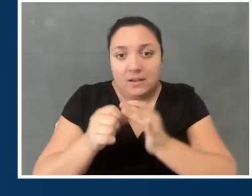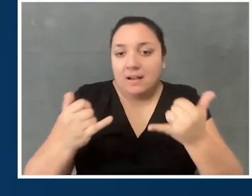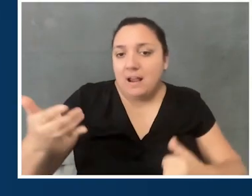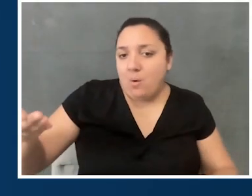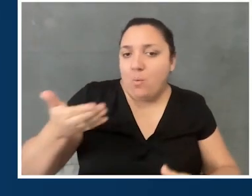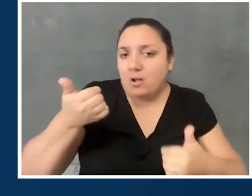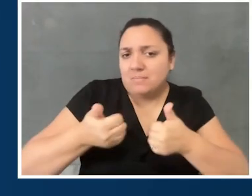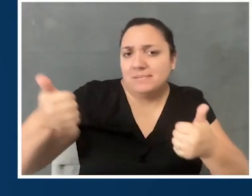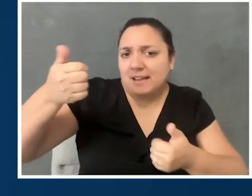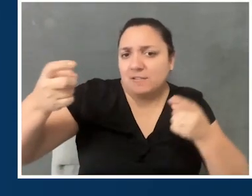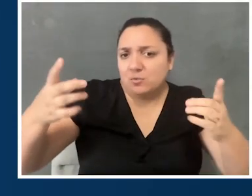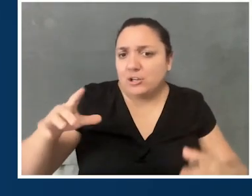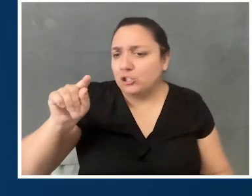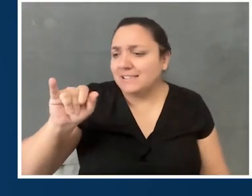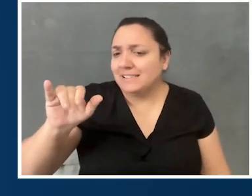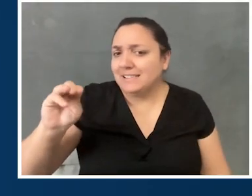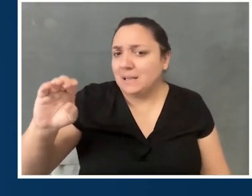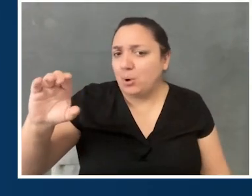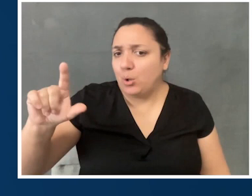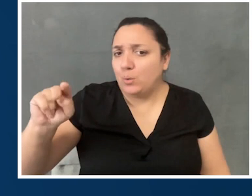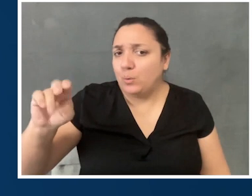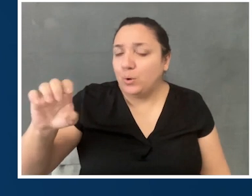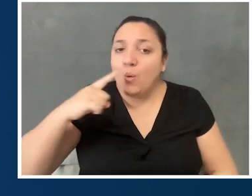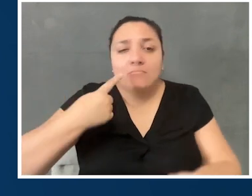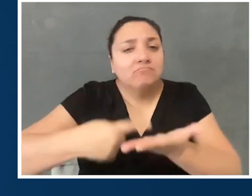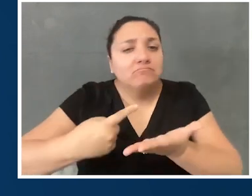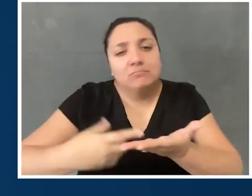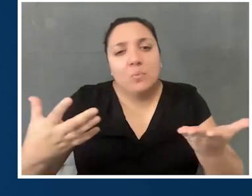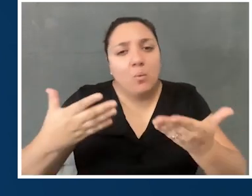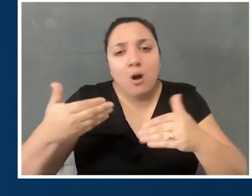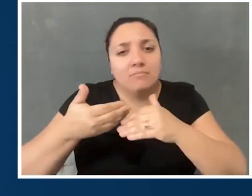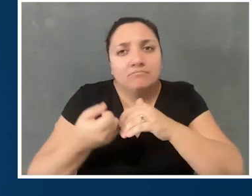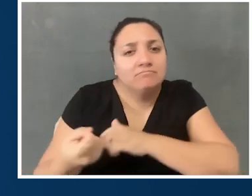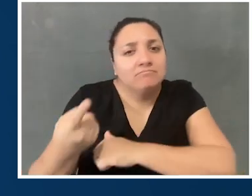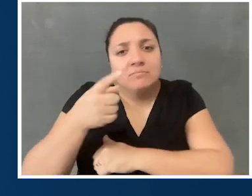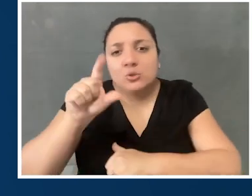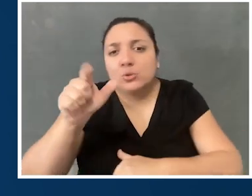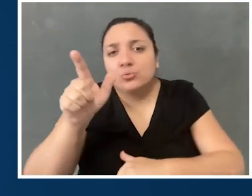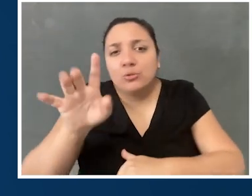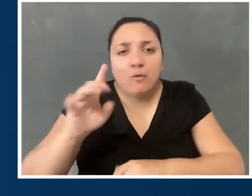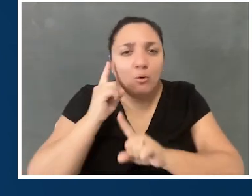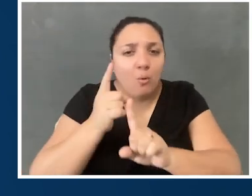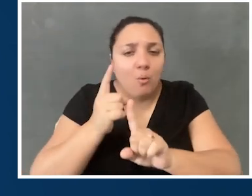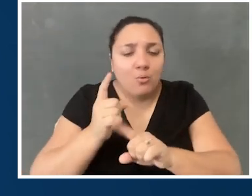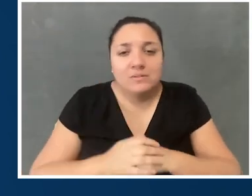Executive Director, Tim Clune, to discuss DRNY's goals for the upcoming year. Tim, how are you?